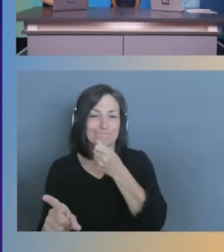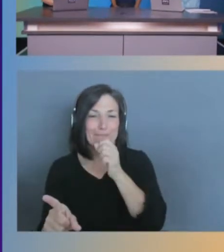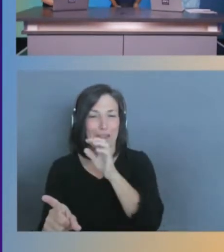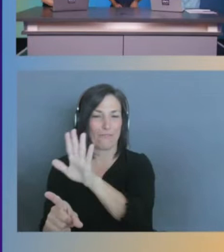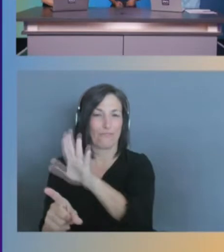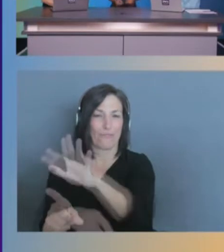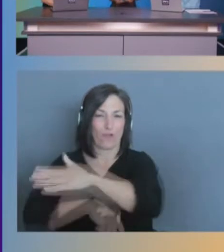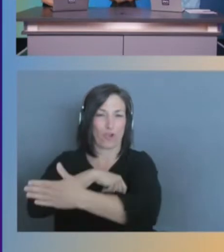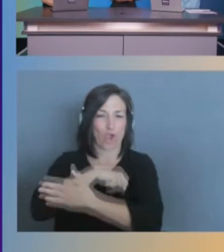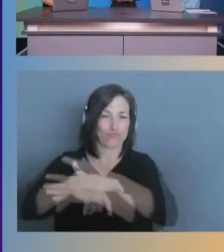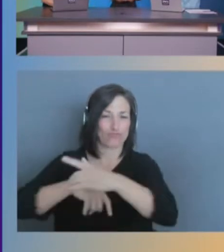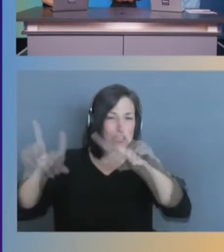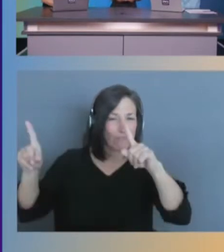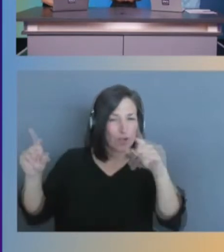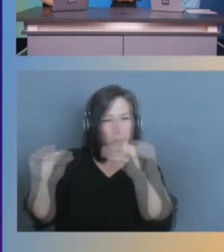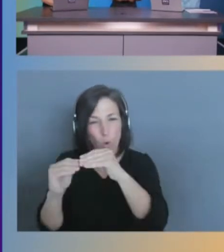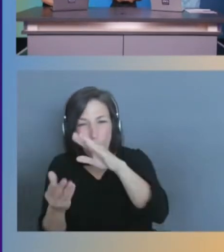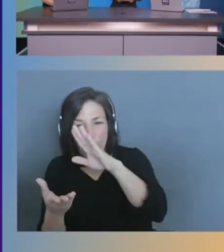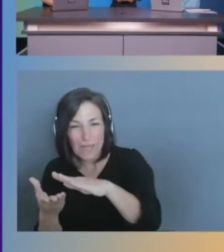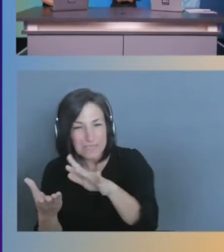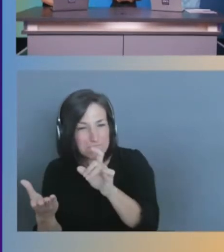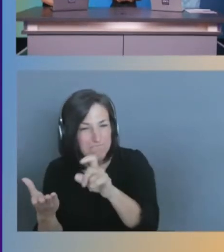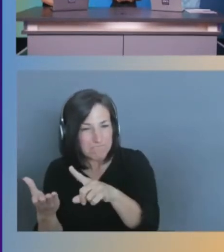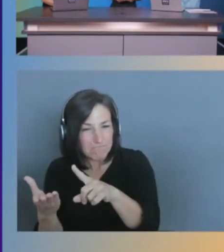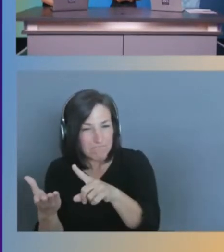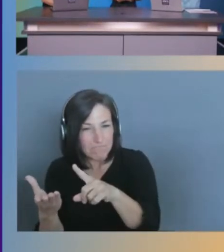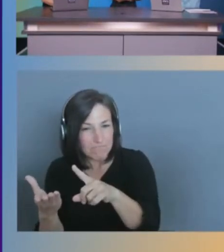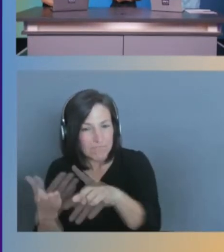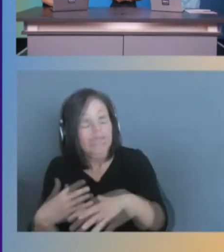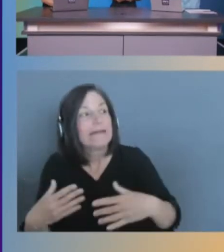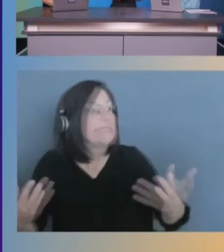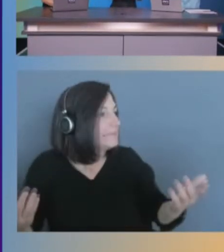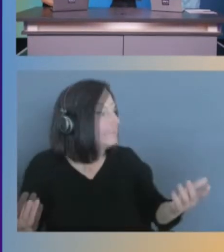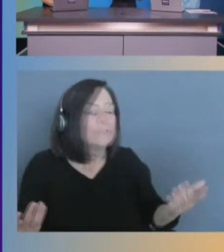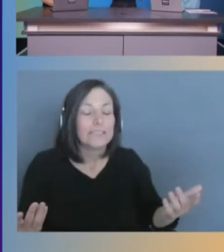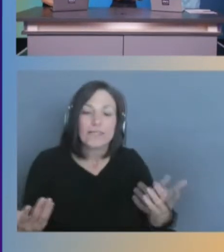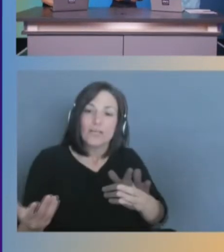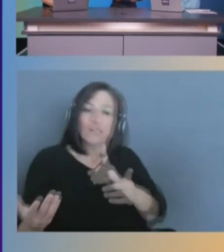Yeah. It really depends on the geography wise.